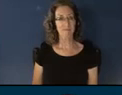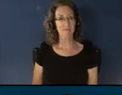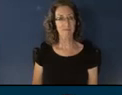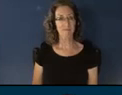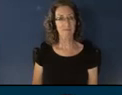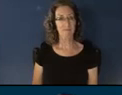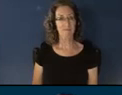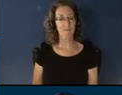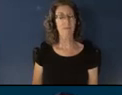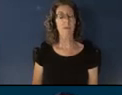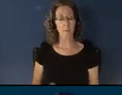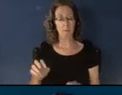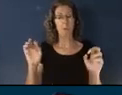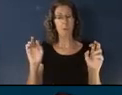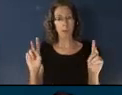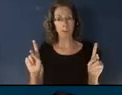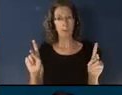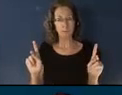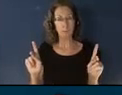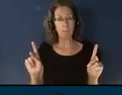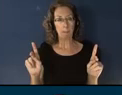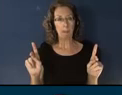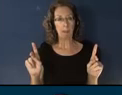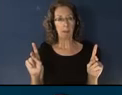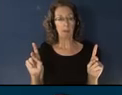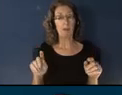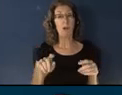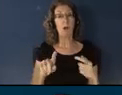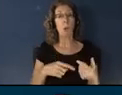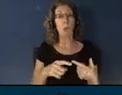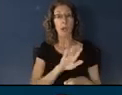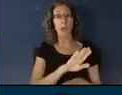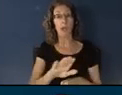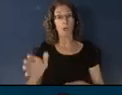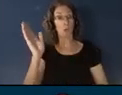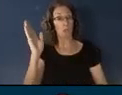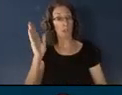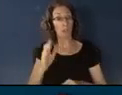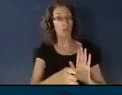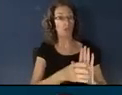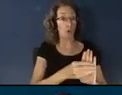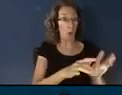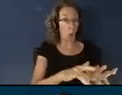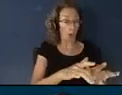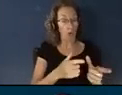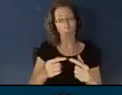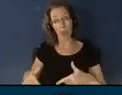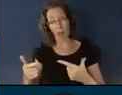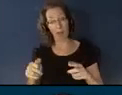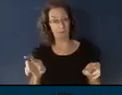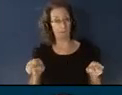Okay so um when you're recording your session or giving the live one, um one thing to do is